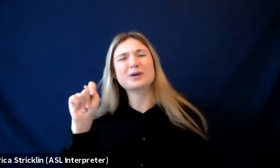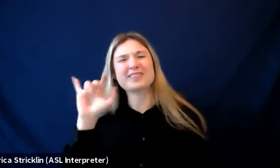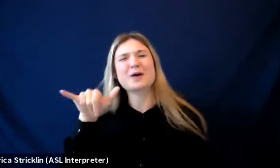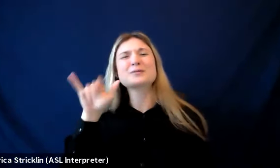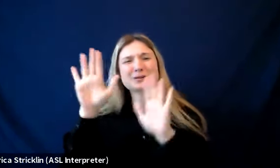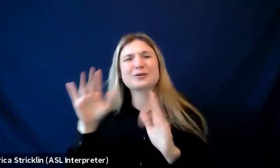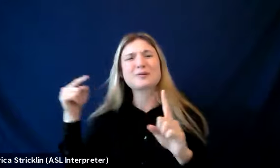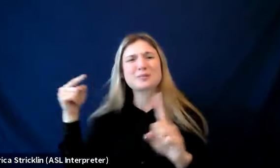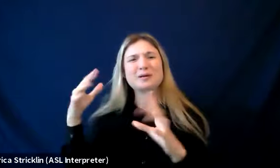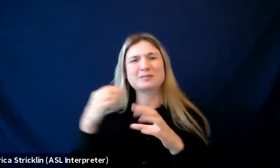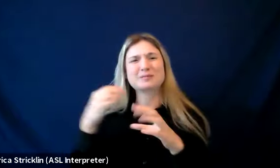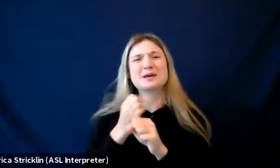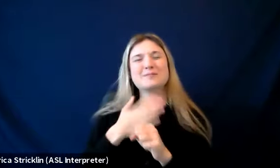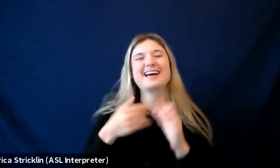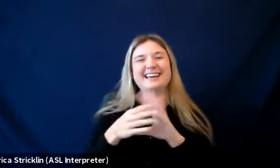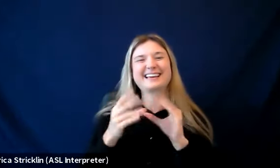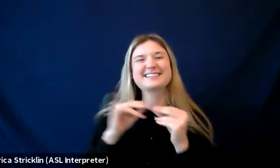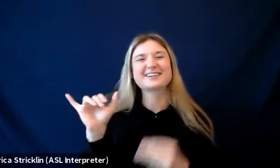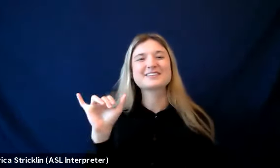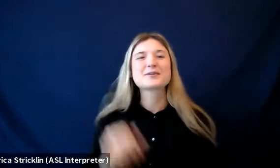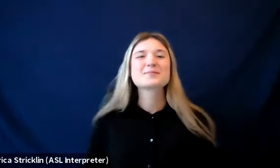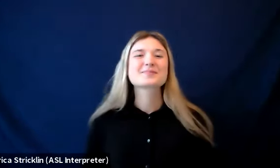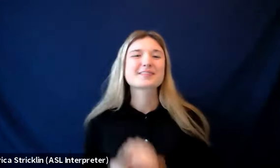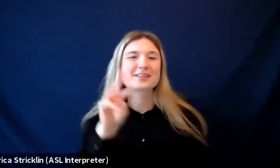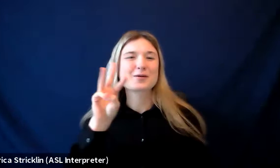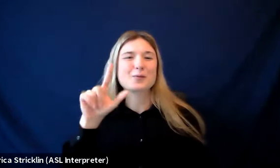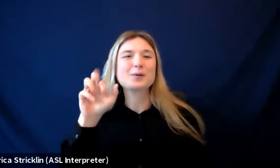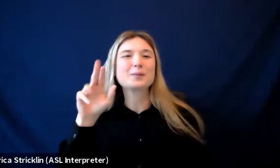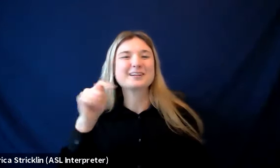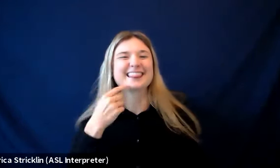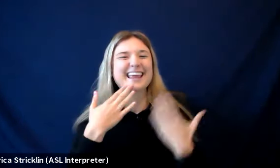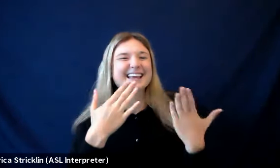you.